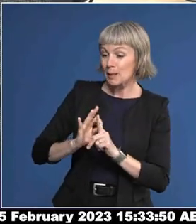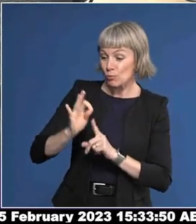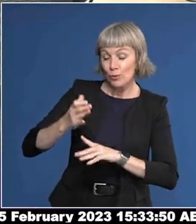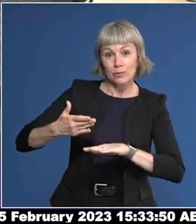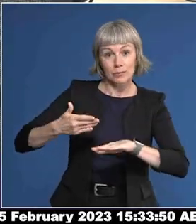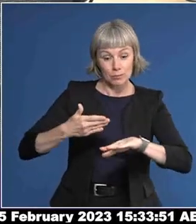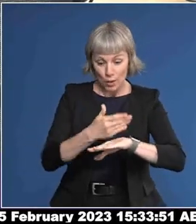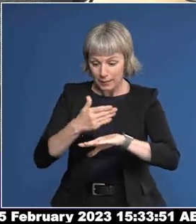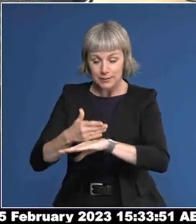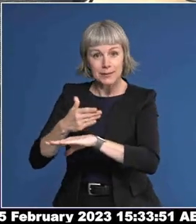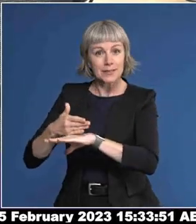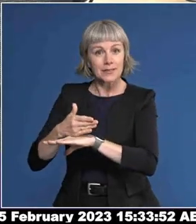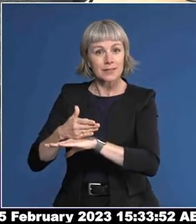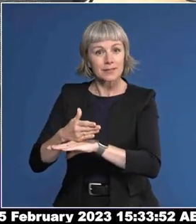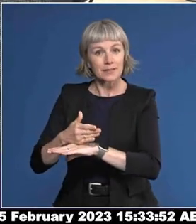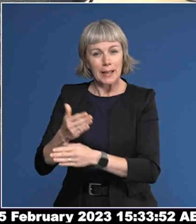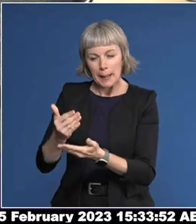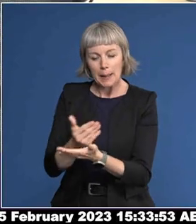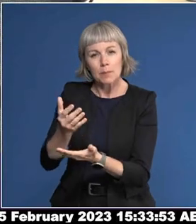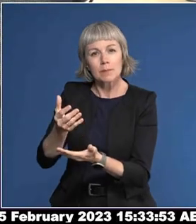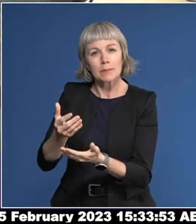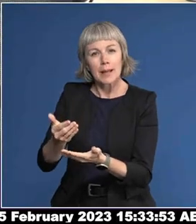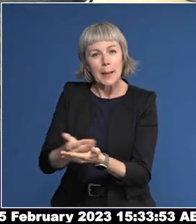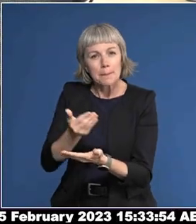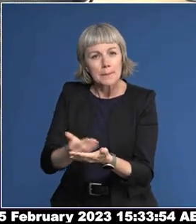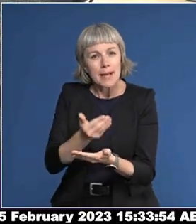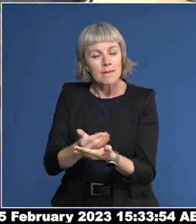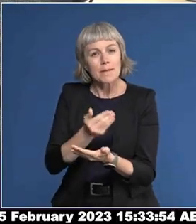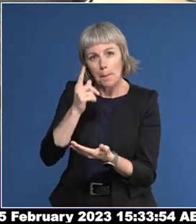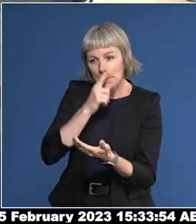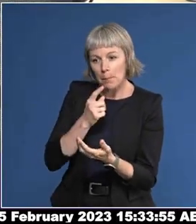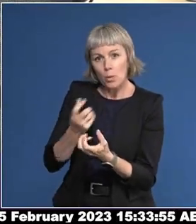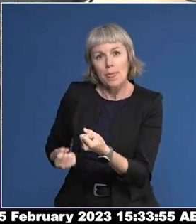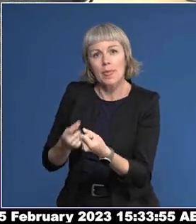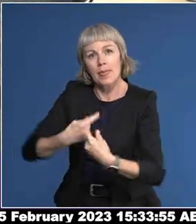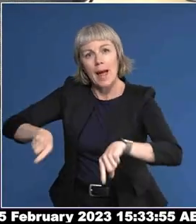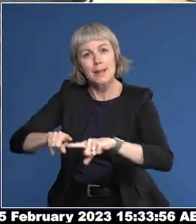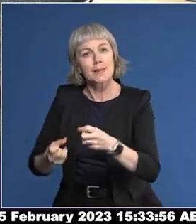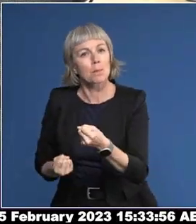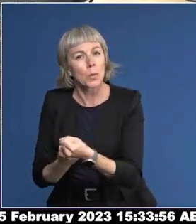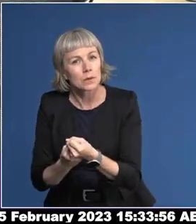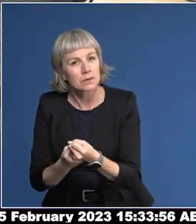rights of people they support. Yes, that's right. What does that mean?